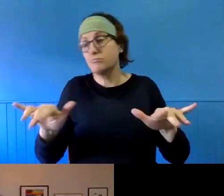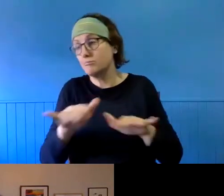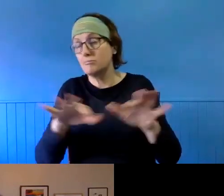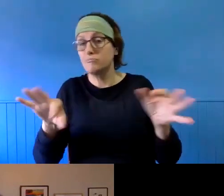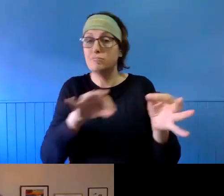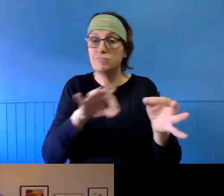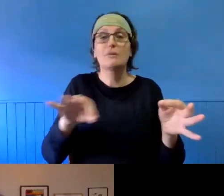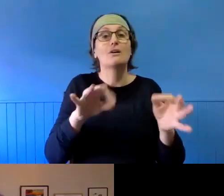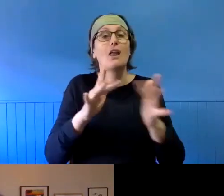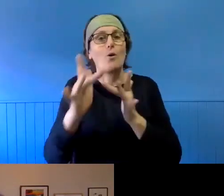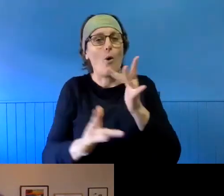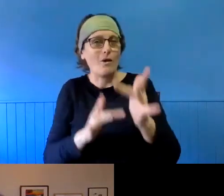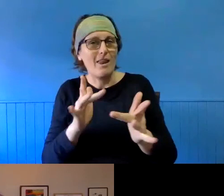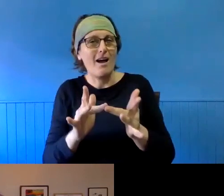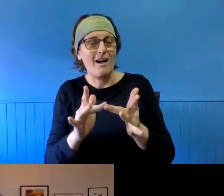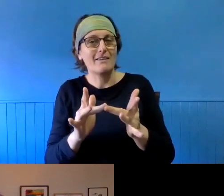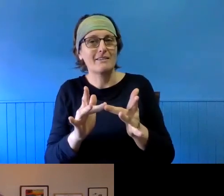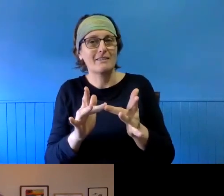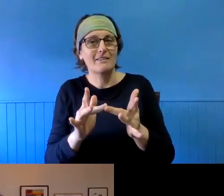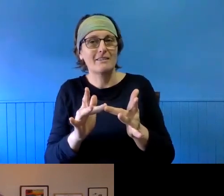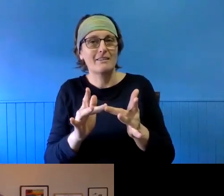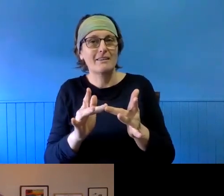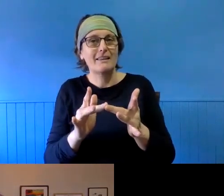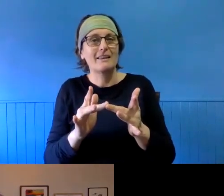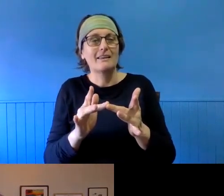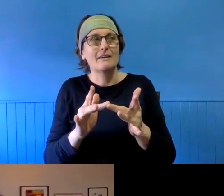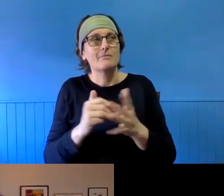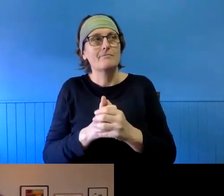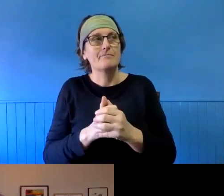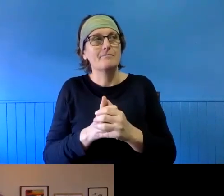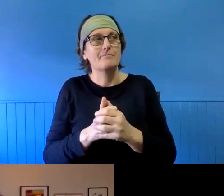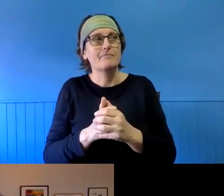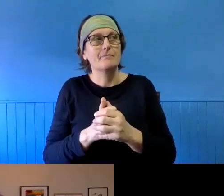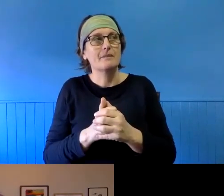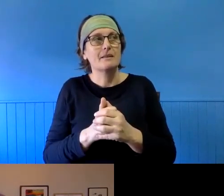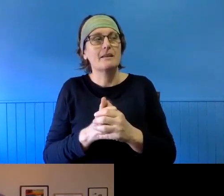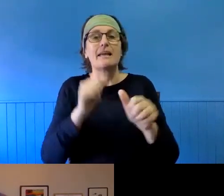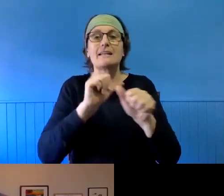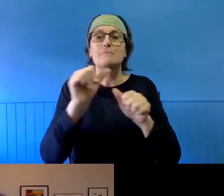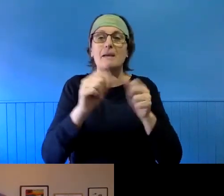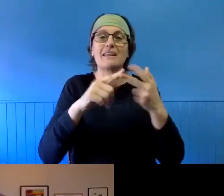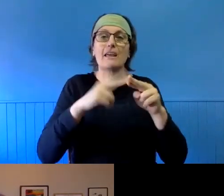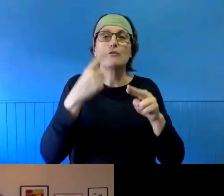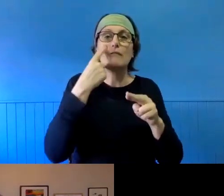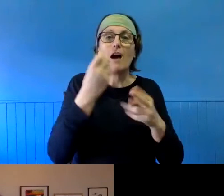environment, works that are more out of time work really, really well and